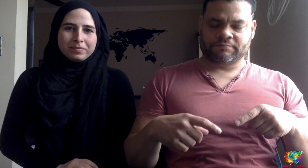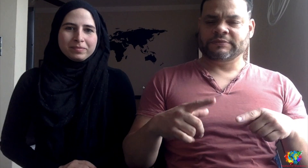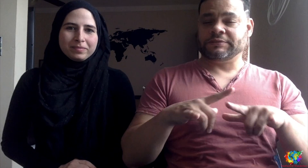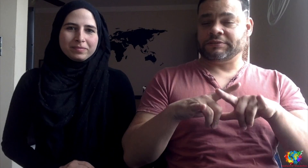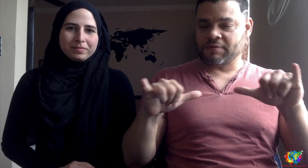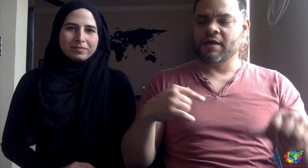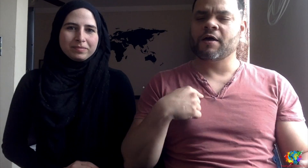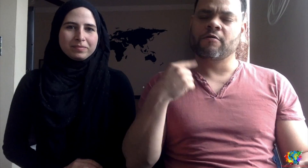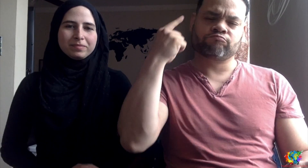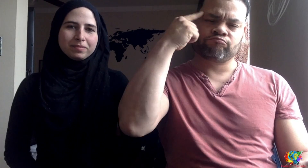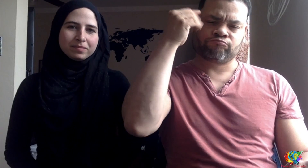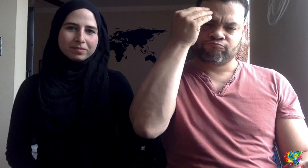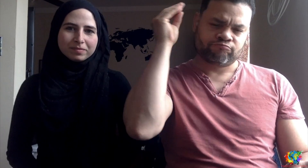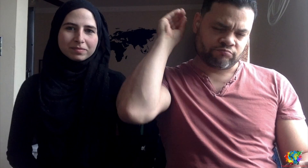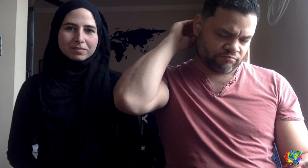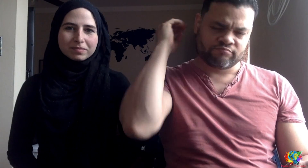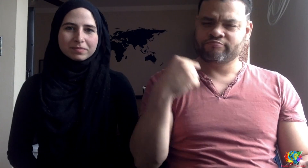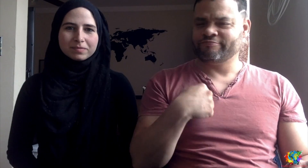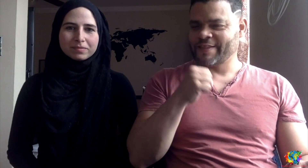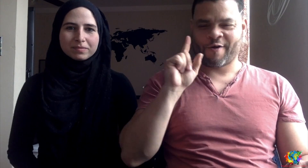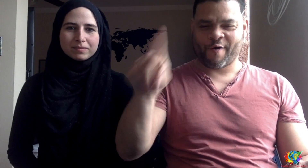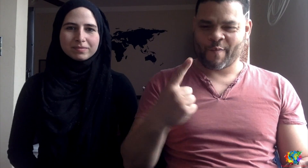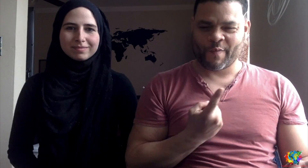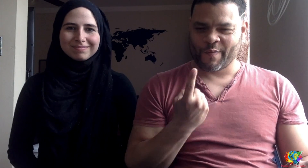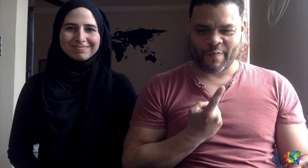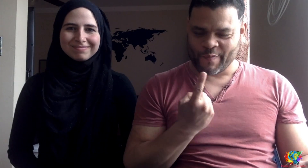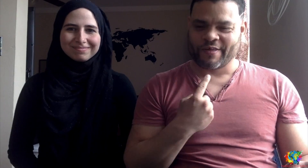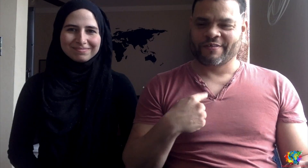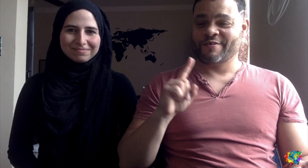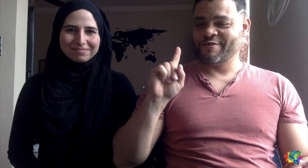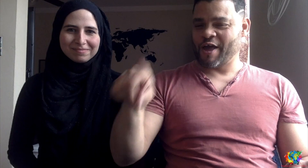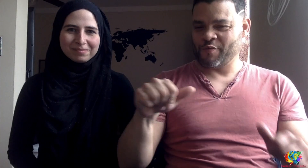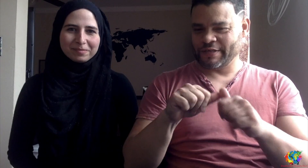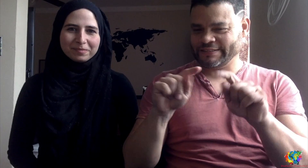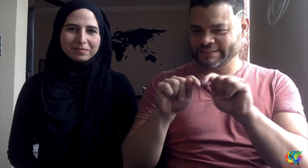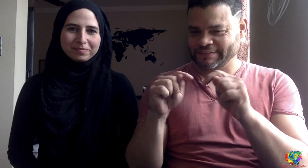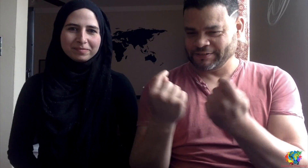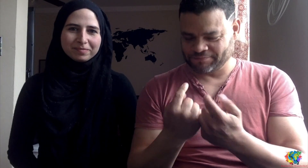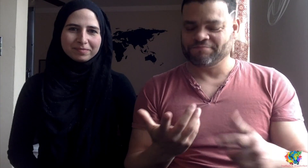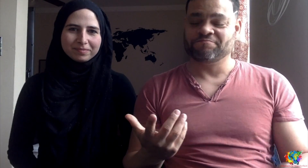Gregory: At the same time, I kept in mind that I won't be alone. I'm going with a team